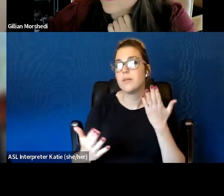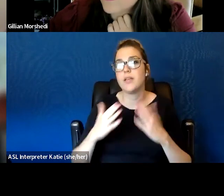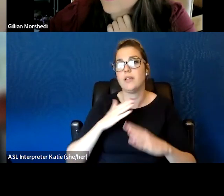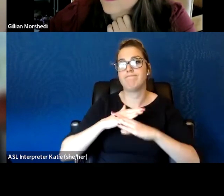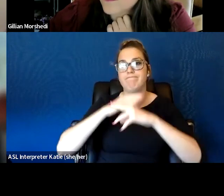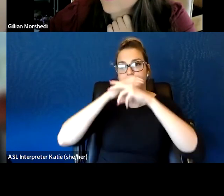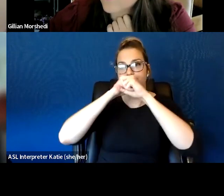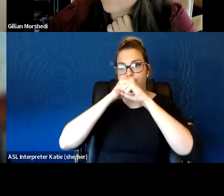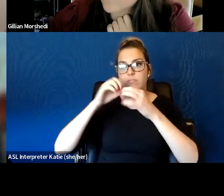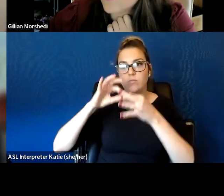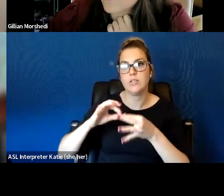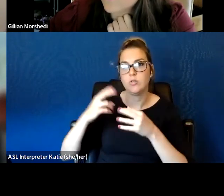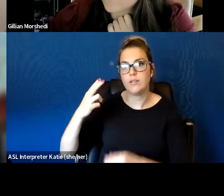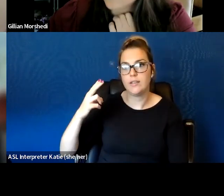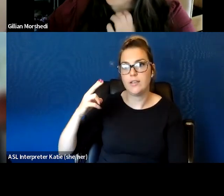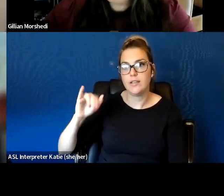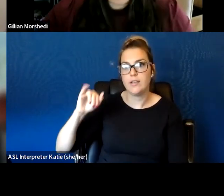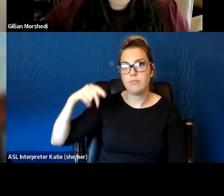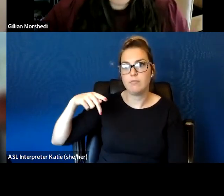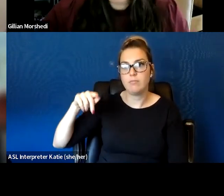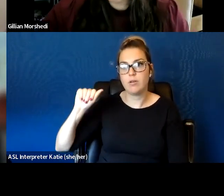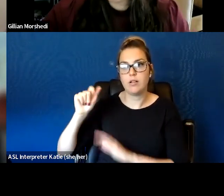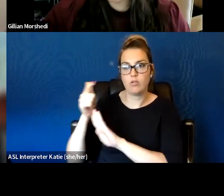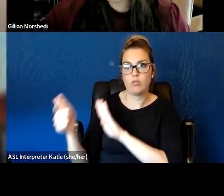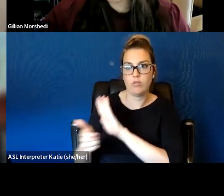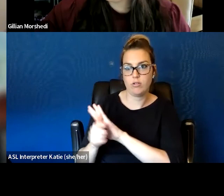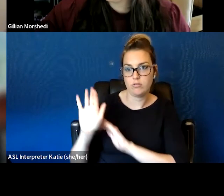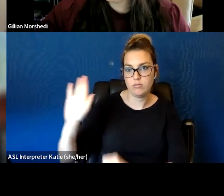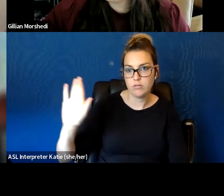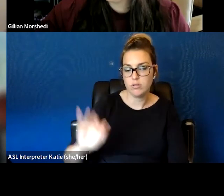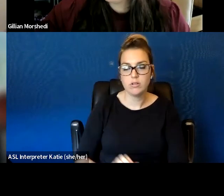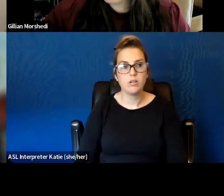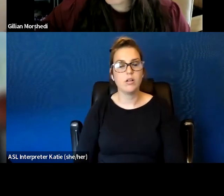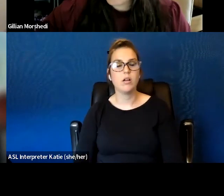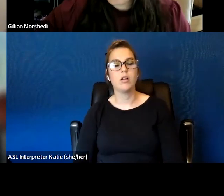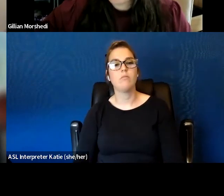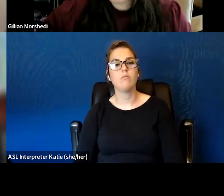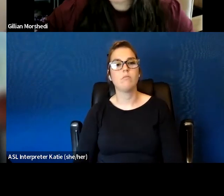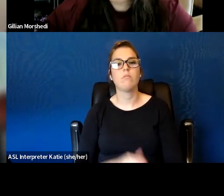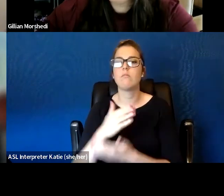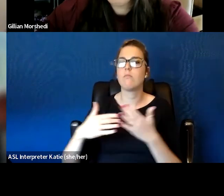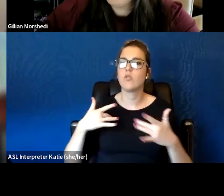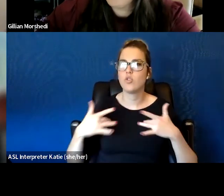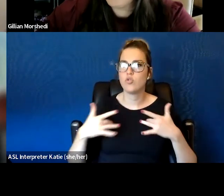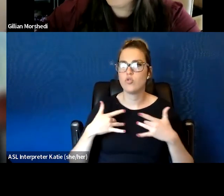And we also see concerns around sharing information with law enforcement